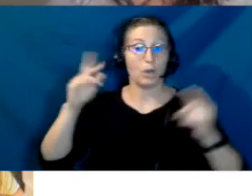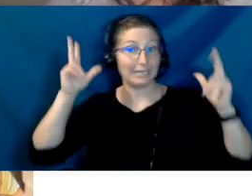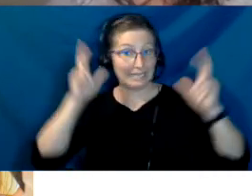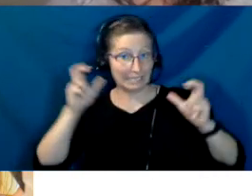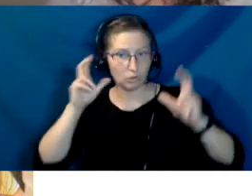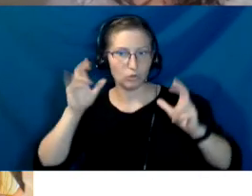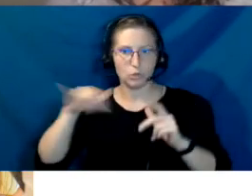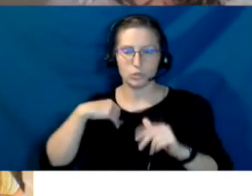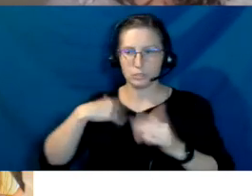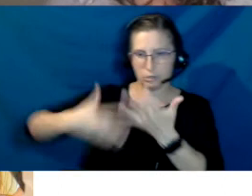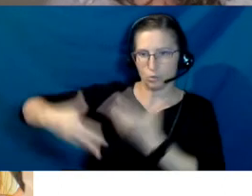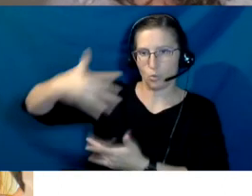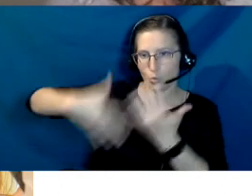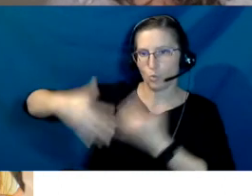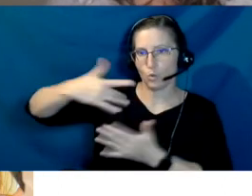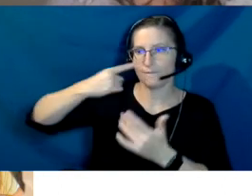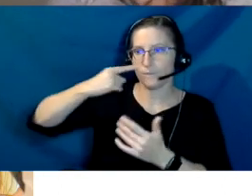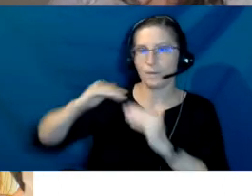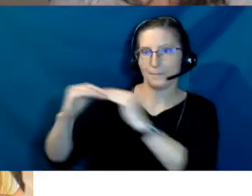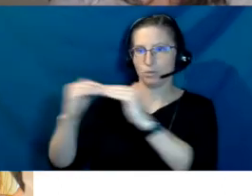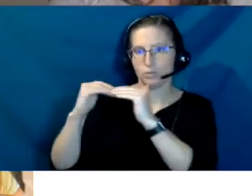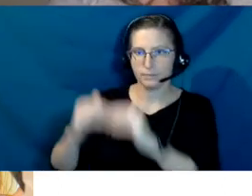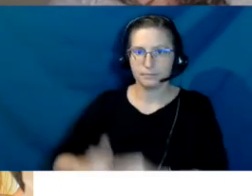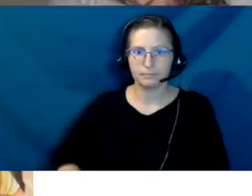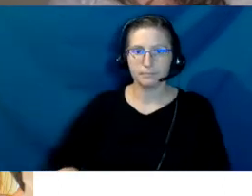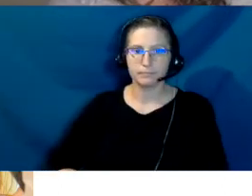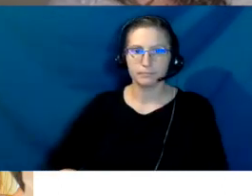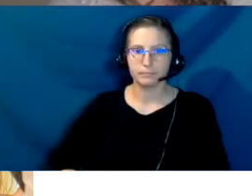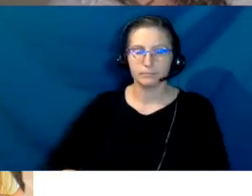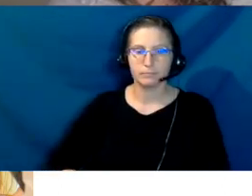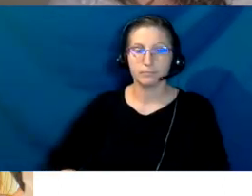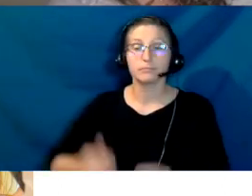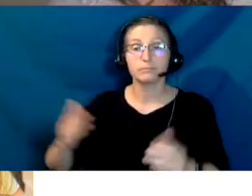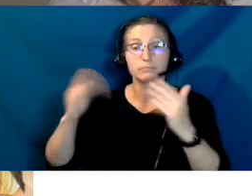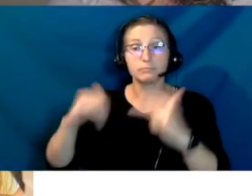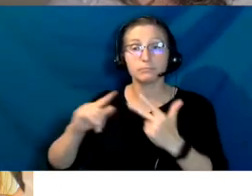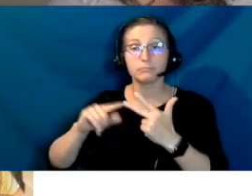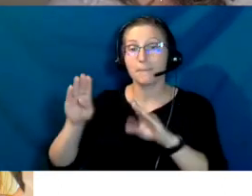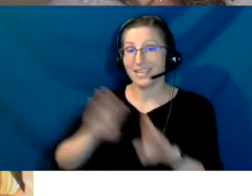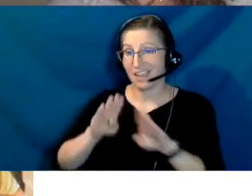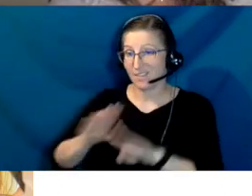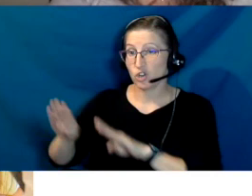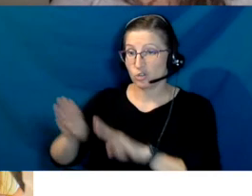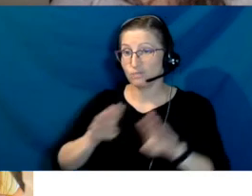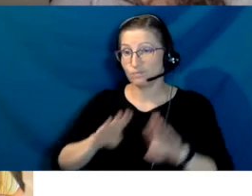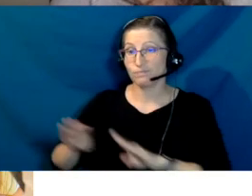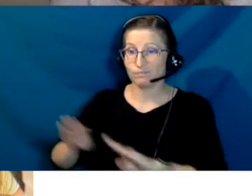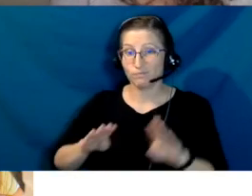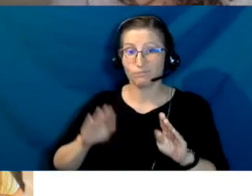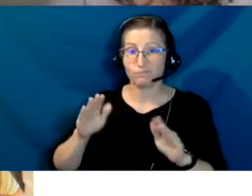those social interactions of their peers. Another area could be behavior. Executive functioning